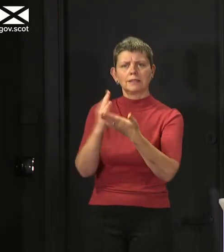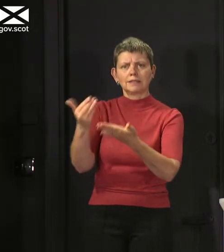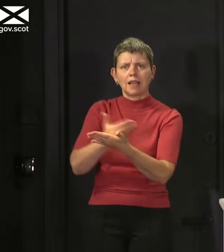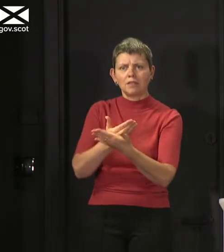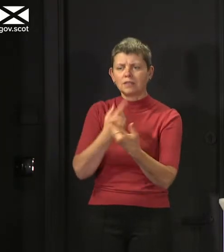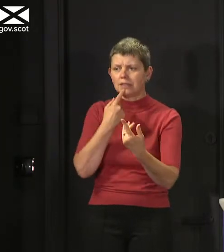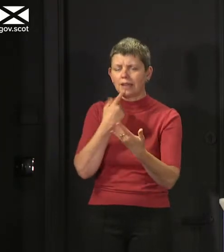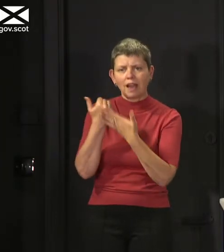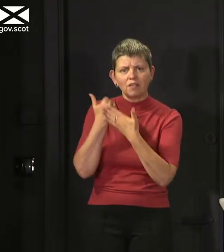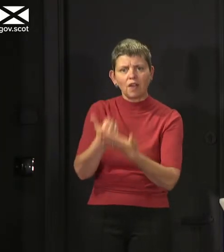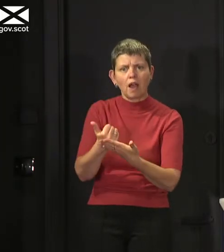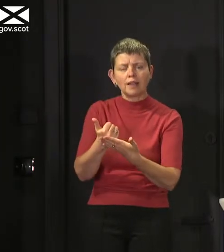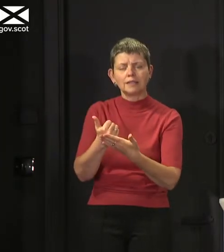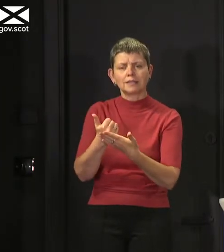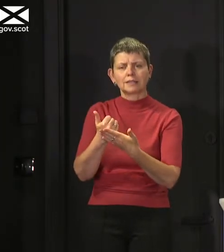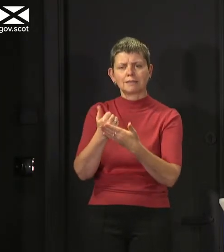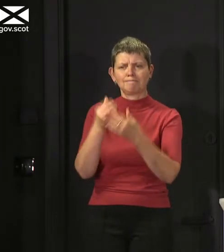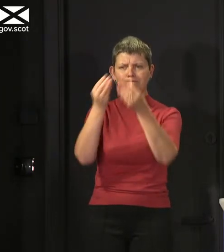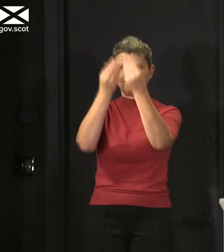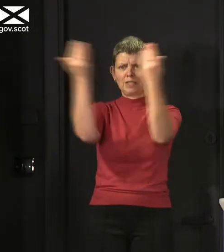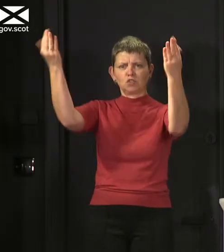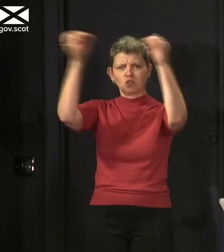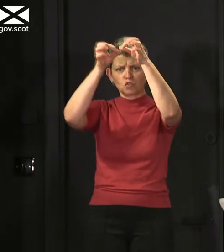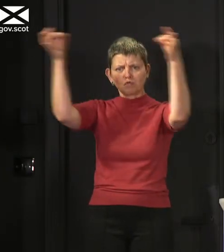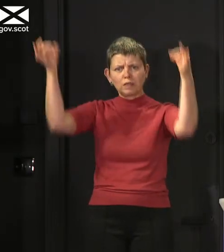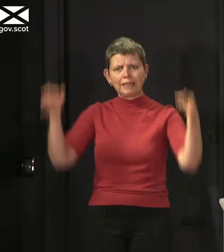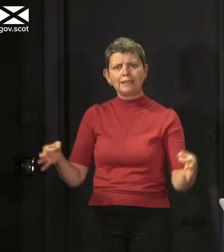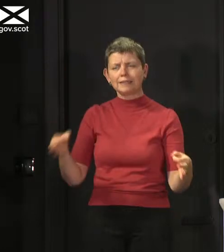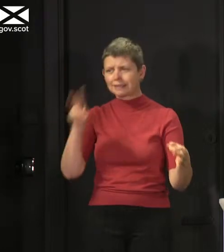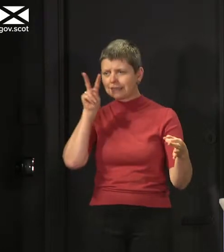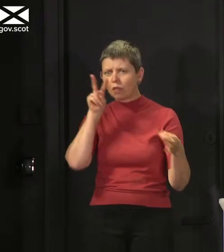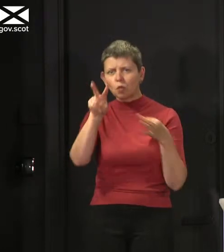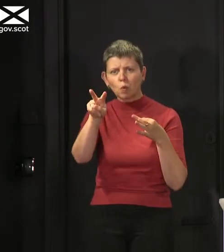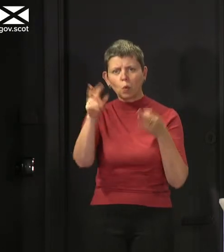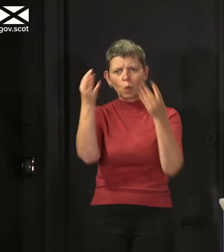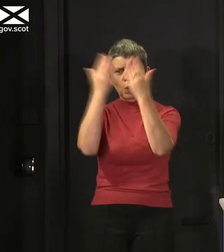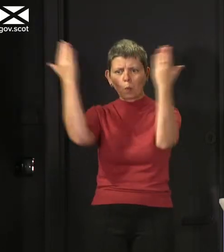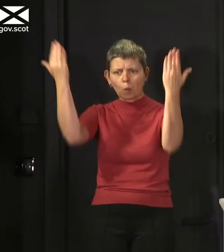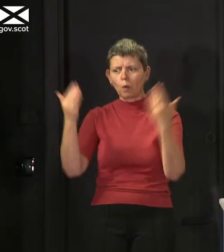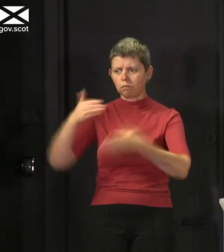had been erected in parts of it as well. So, it was a very good example of really good